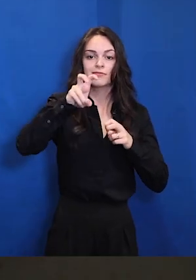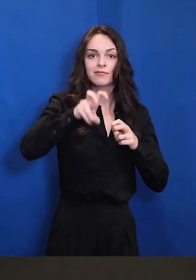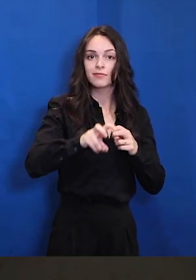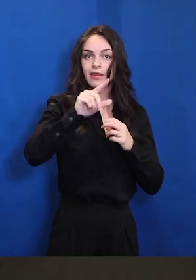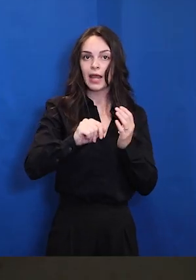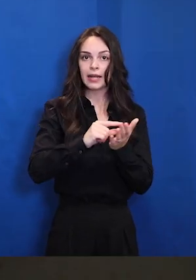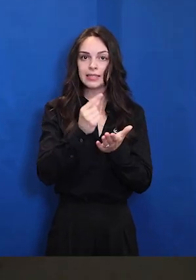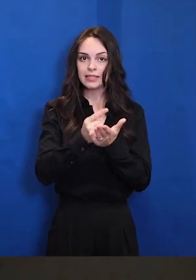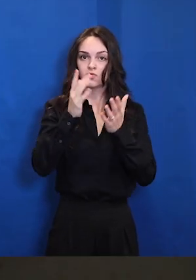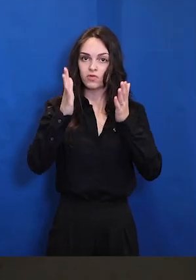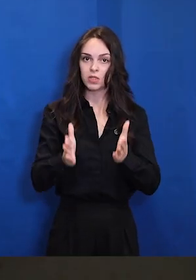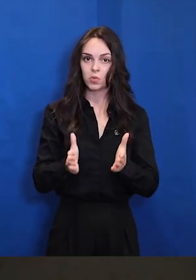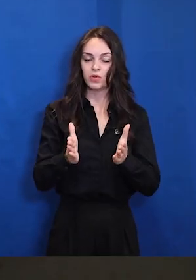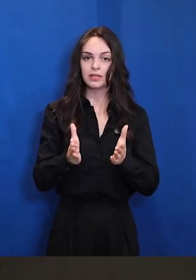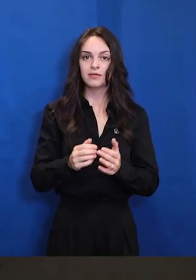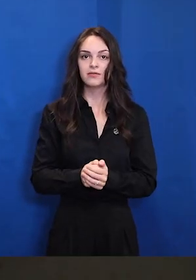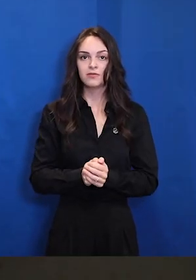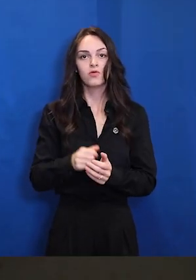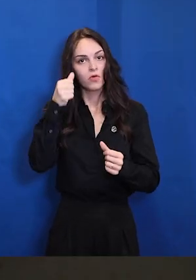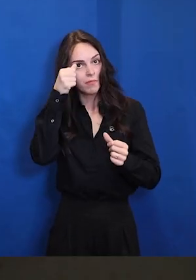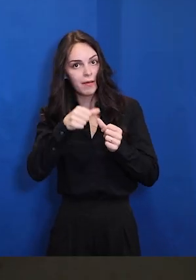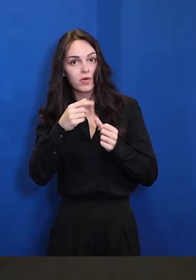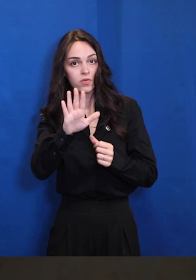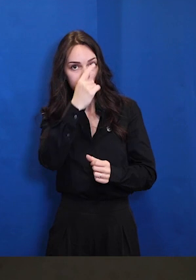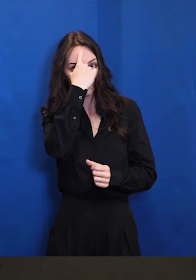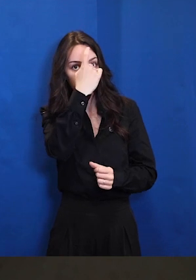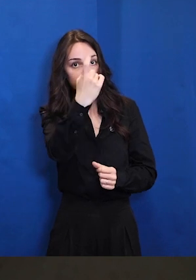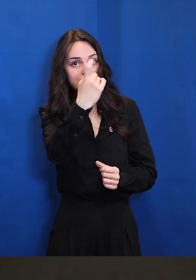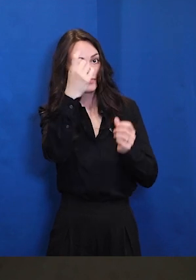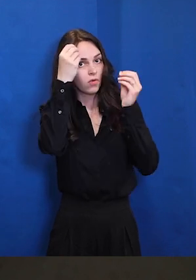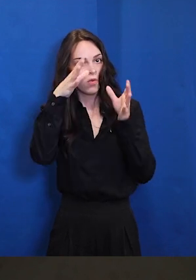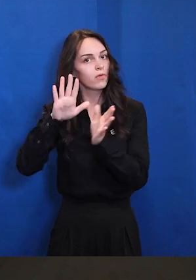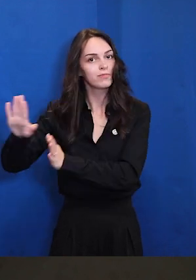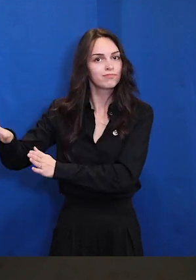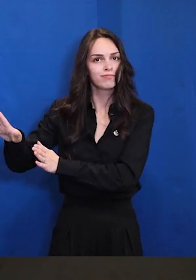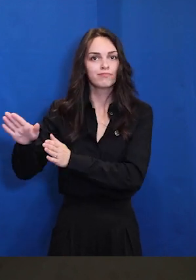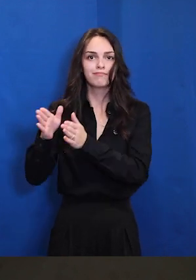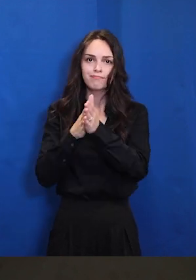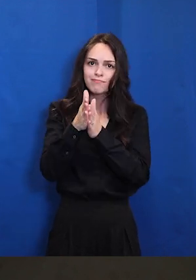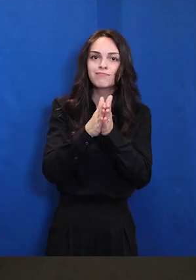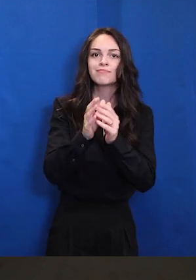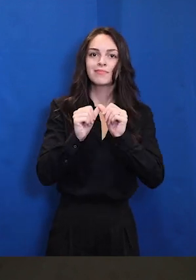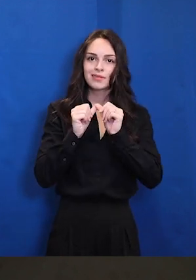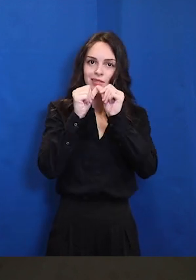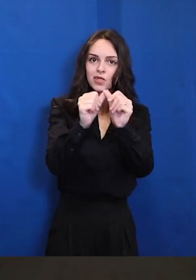your first steps into the world as an NSCC Graduate, remember, never lose sight of your dreams,